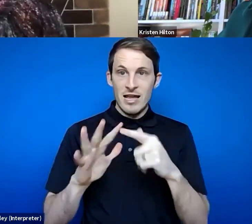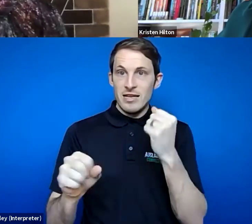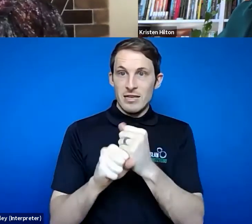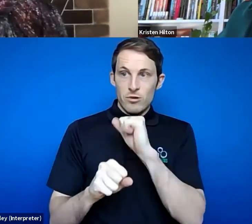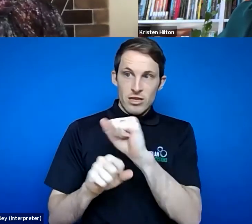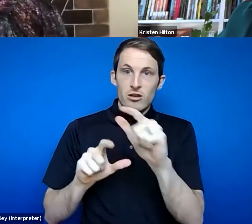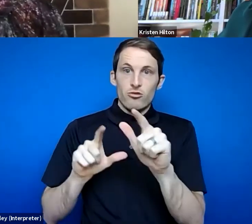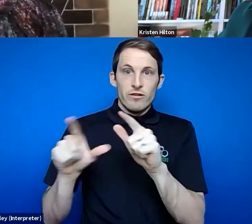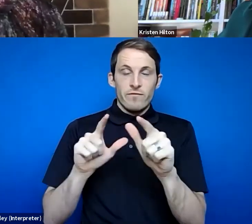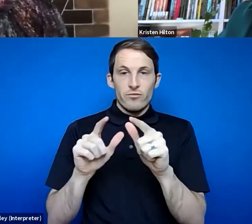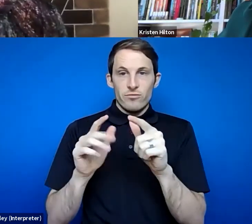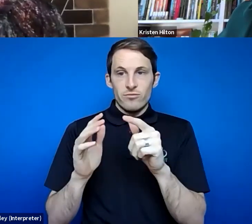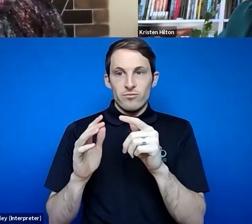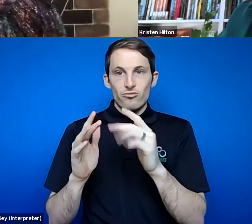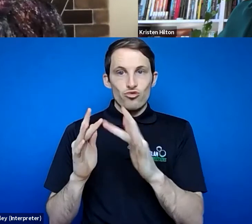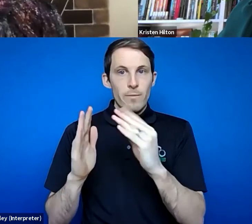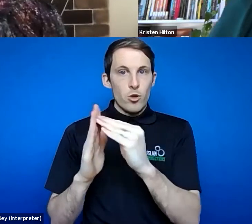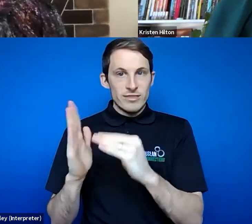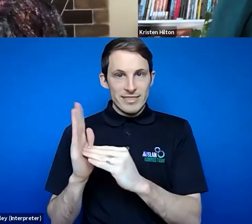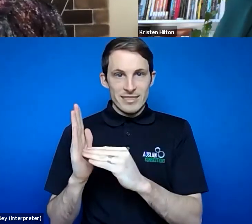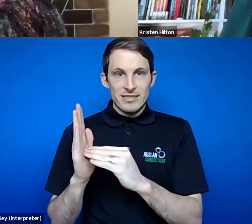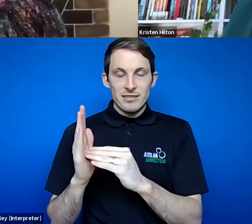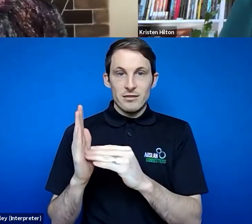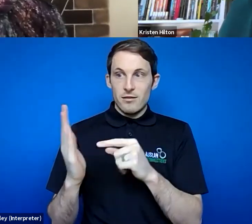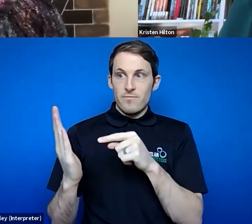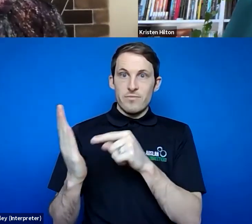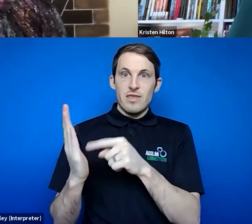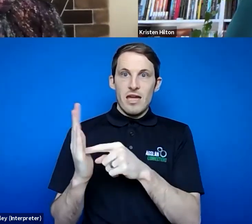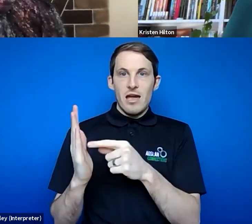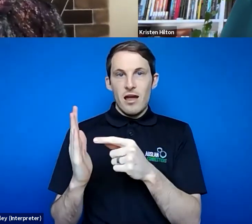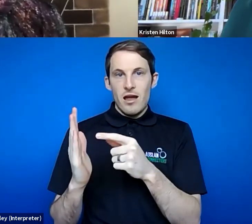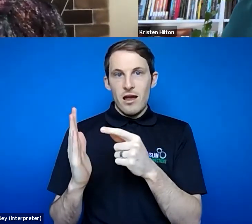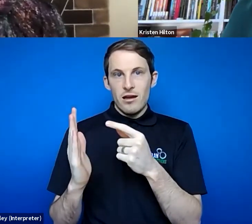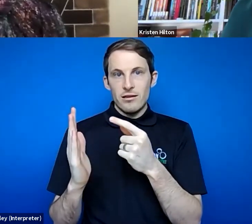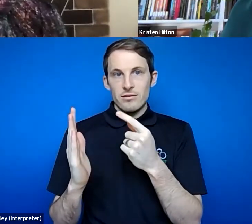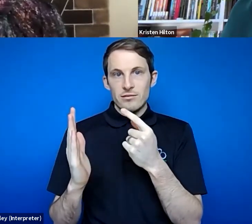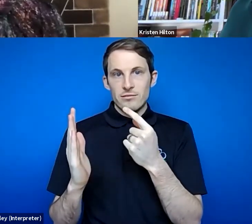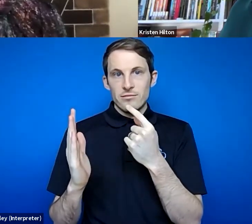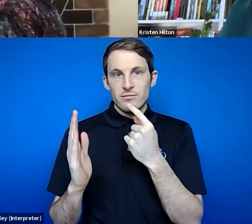sold that purported to say you could have no recourse to your travel insurance even